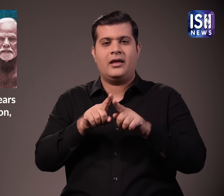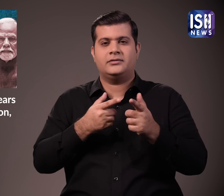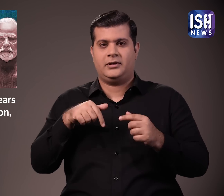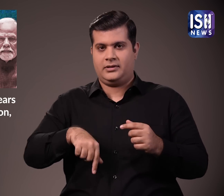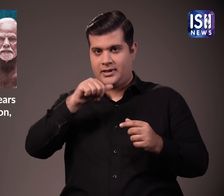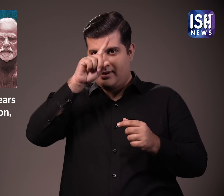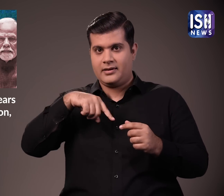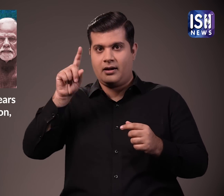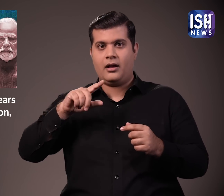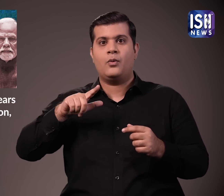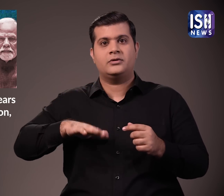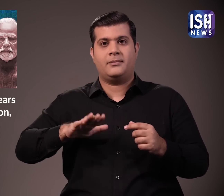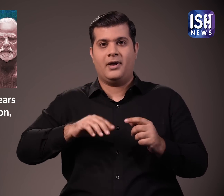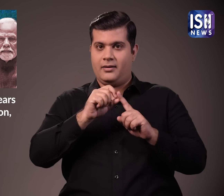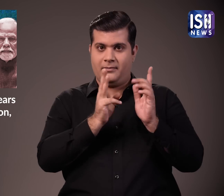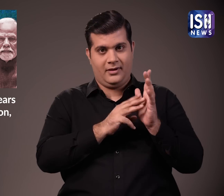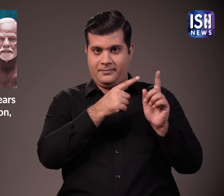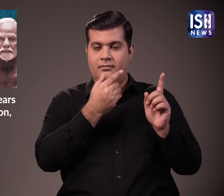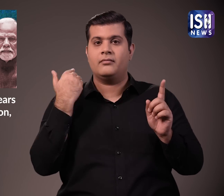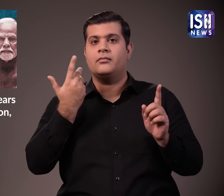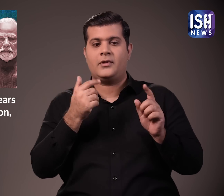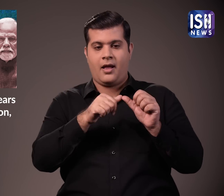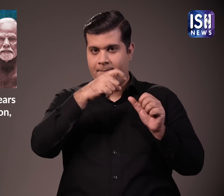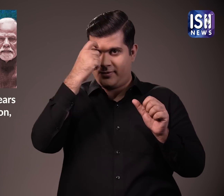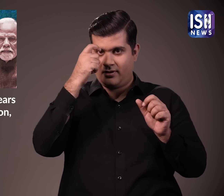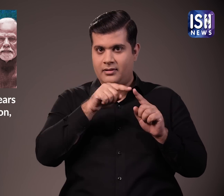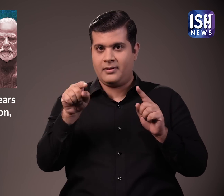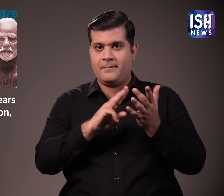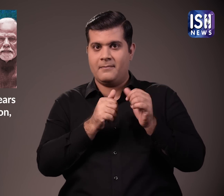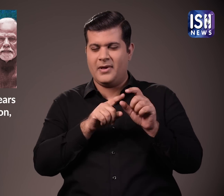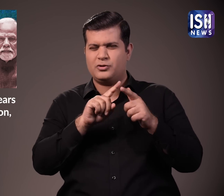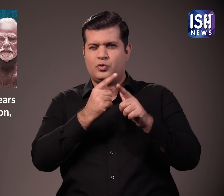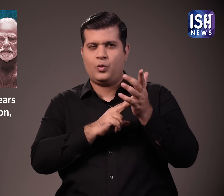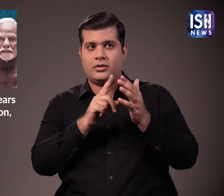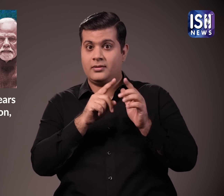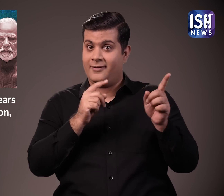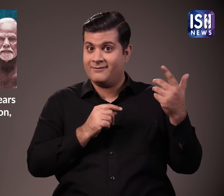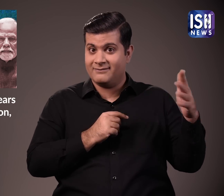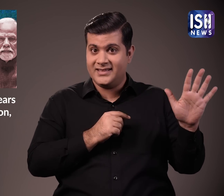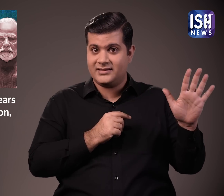Lok Sabha elctions were held from April till June,